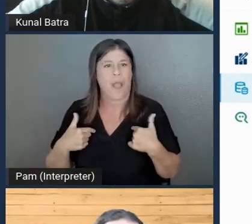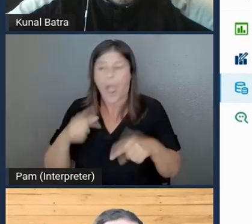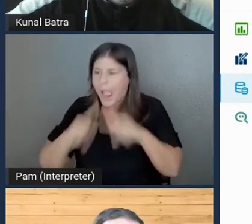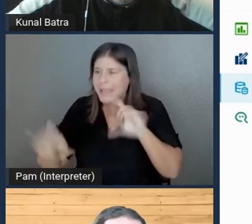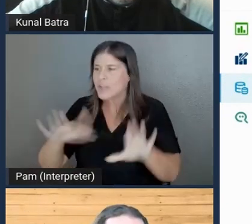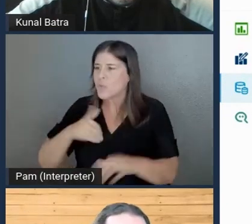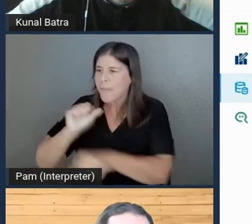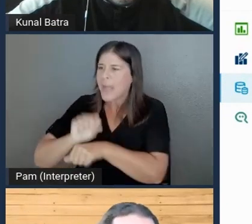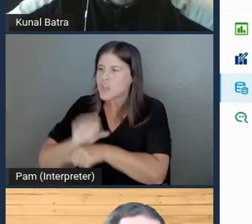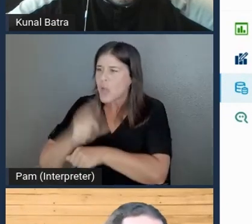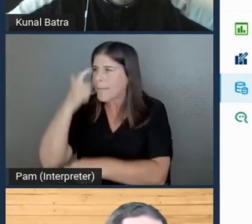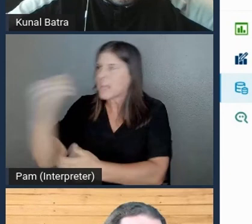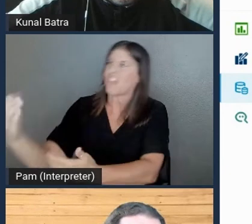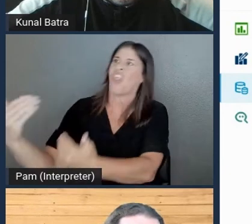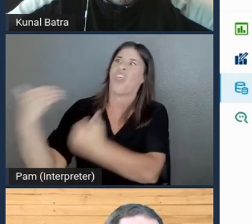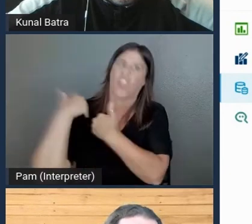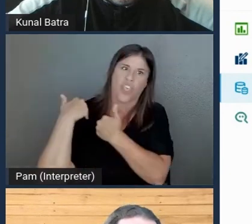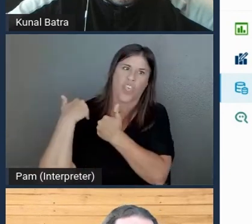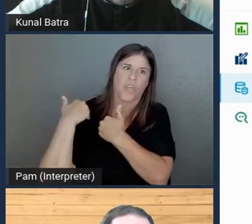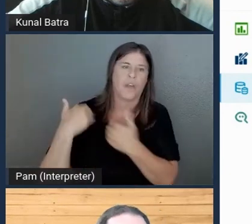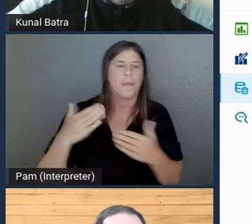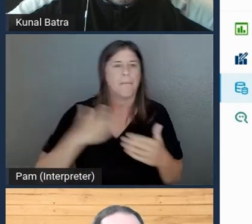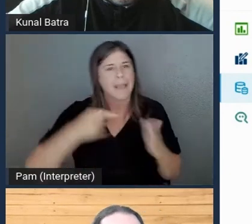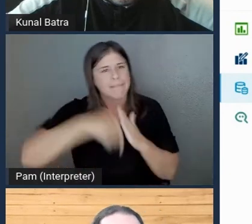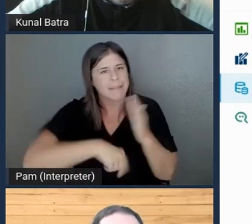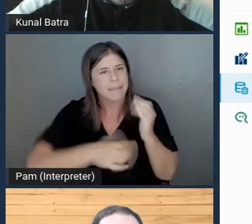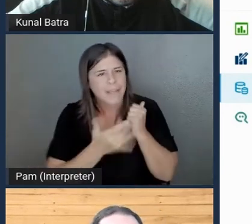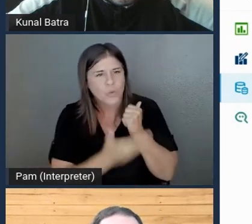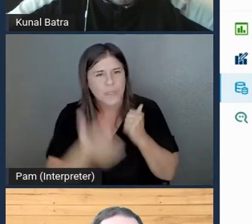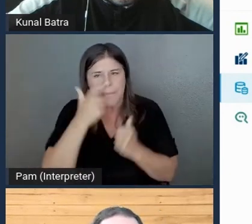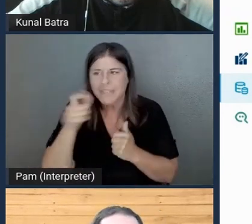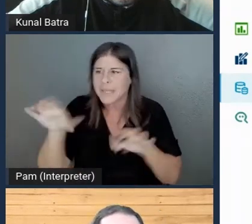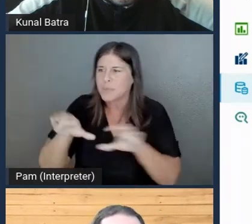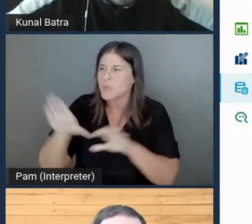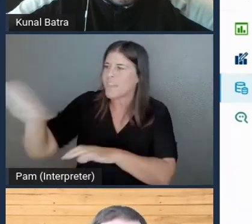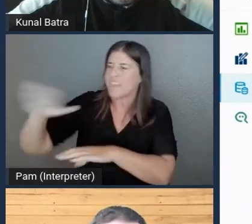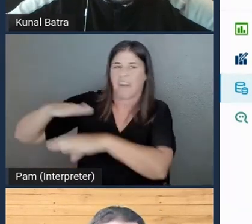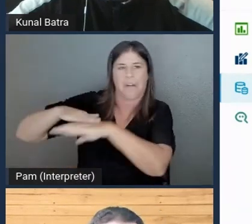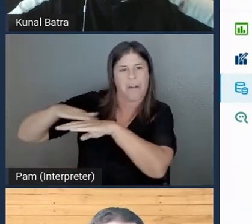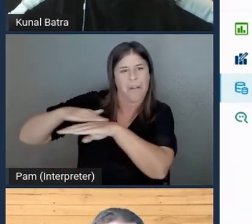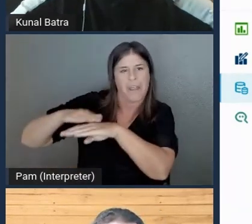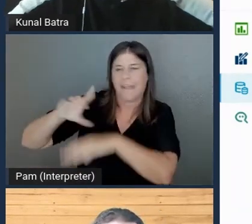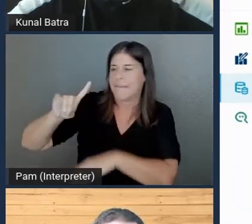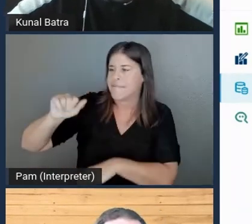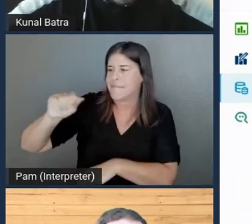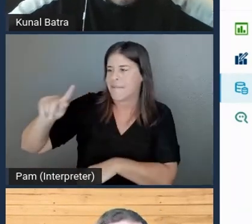doing that deep technical stuff because I have to do so much data analysis amount of work.